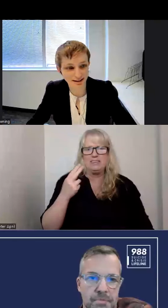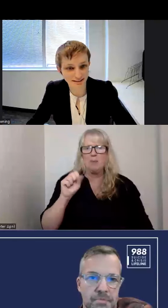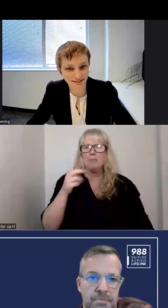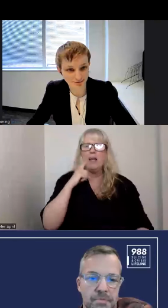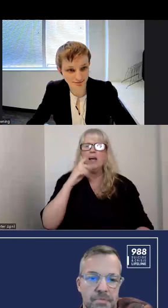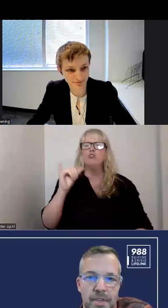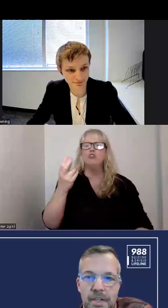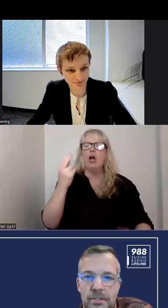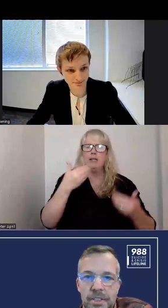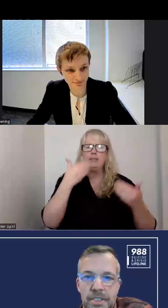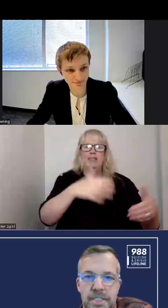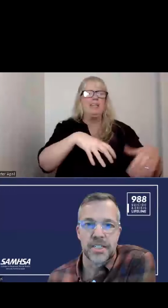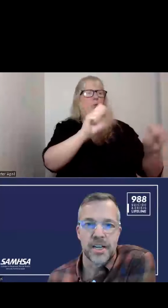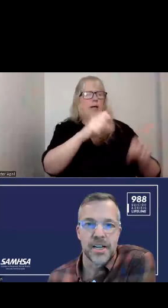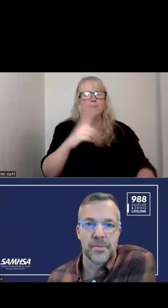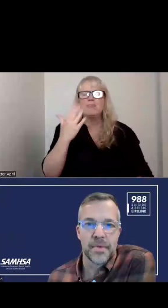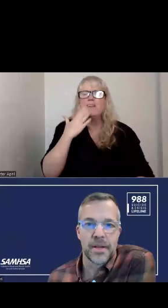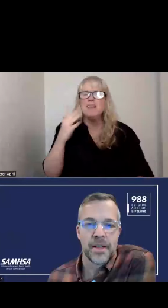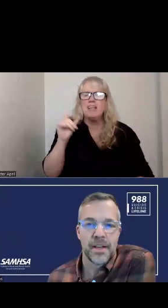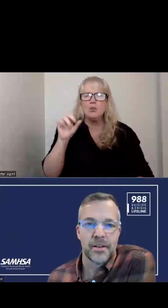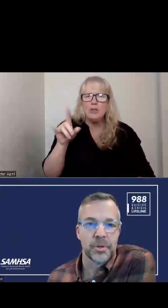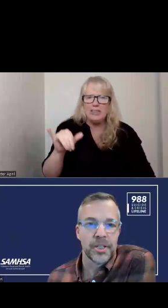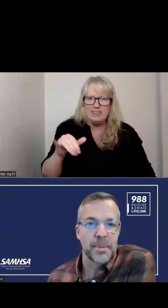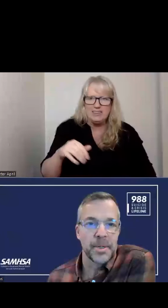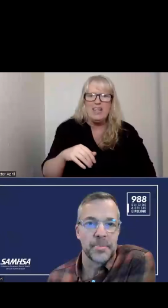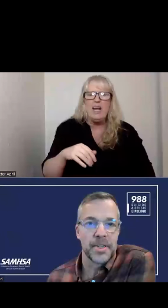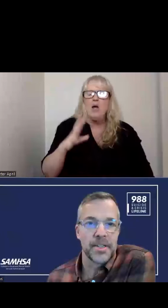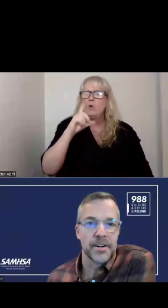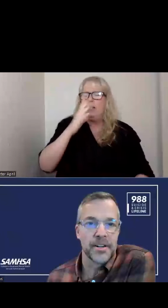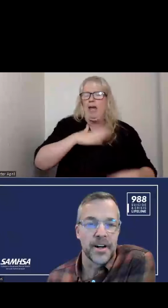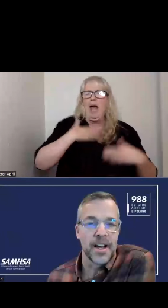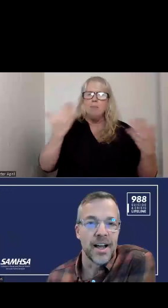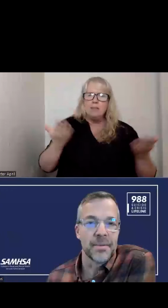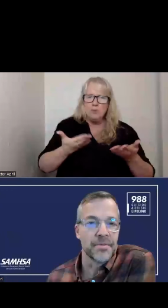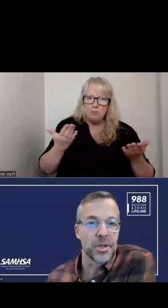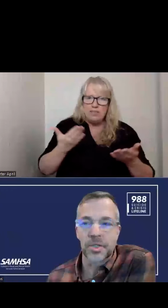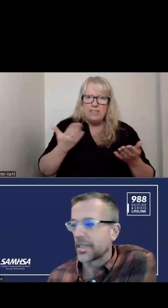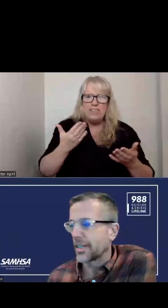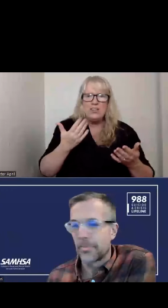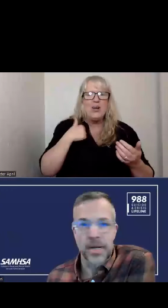: THANK YOU. REALLY HAPPY TO BE HERE. I AM SO EXCITED ABOUT